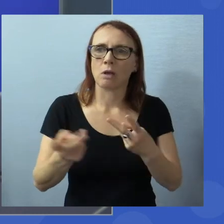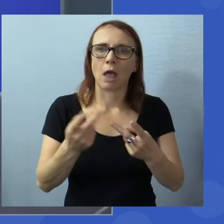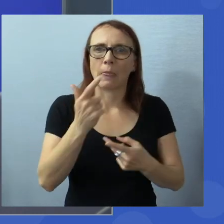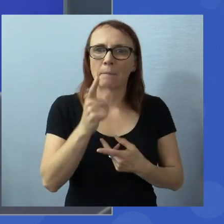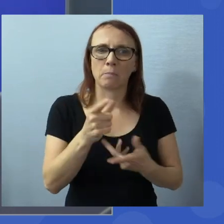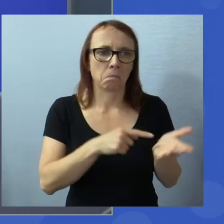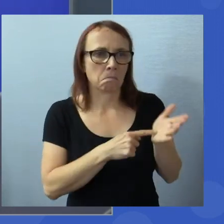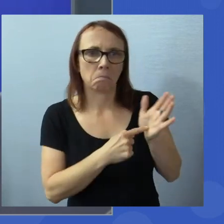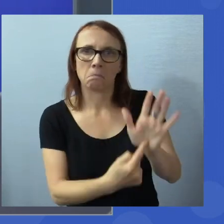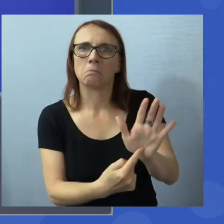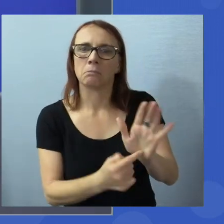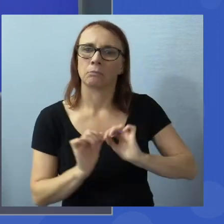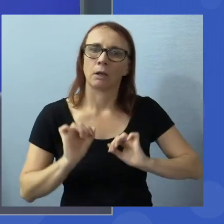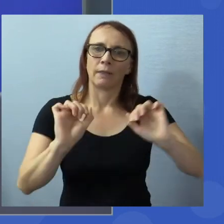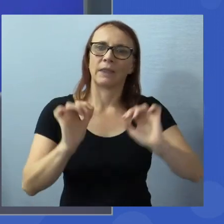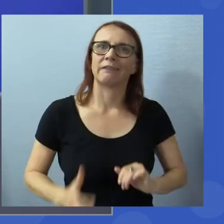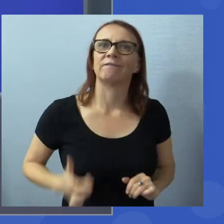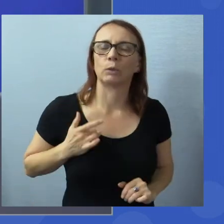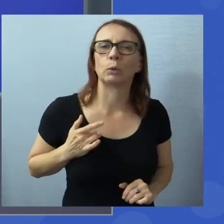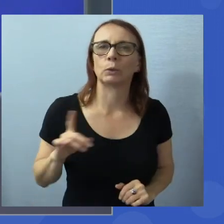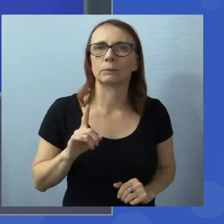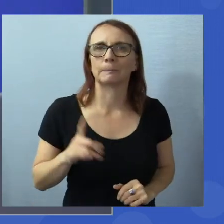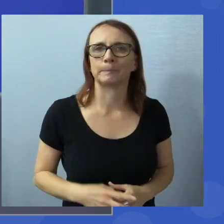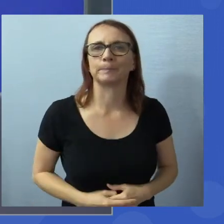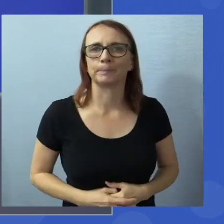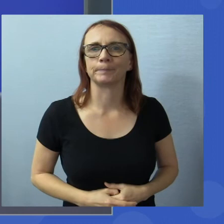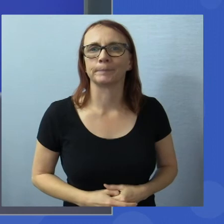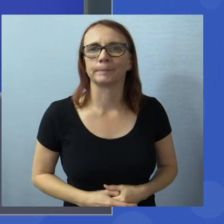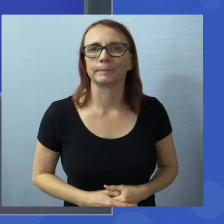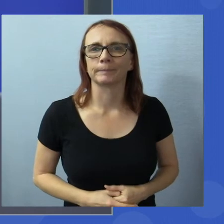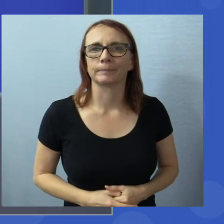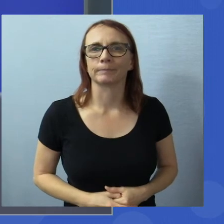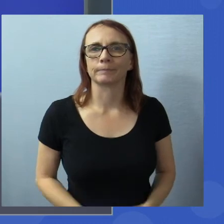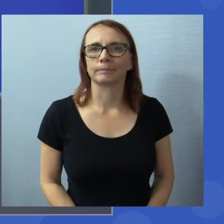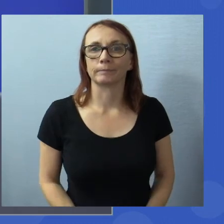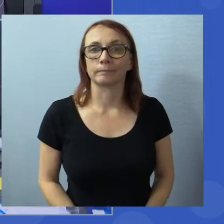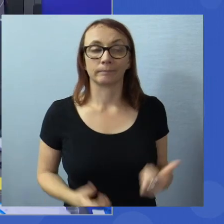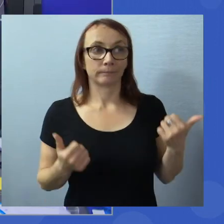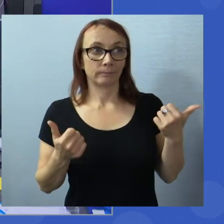and beyond and get their and feelings on these statements okay so thank you very